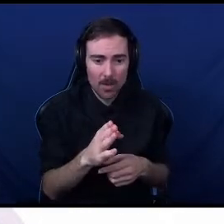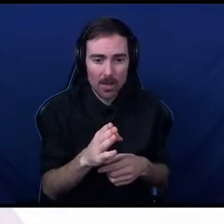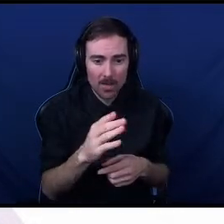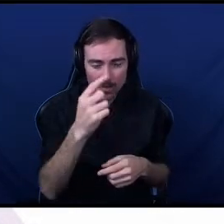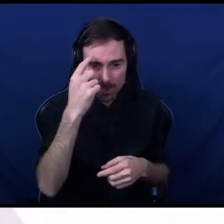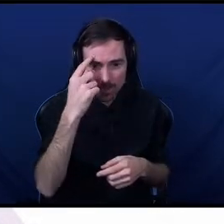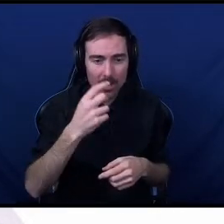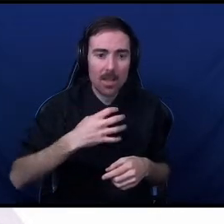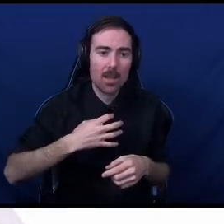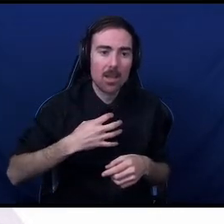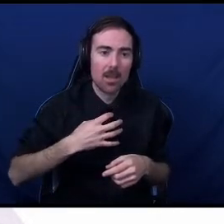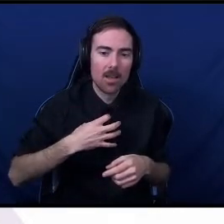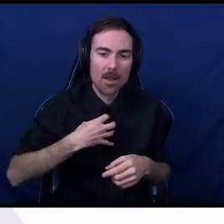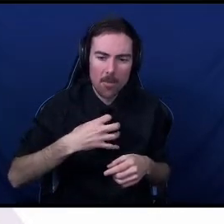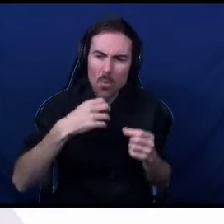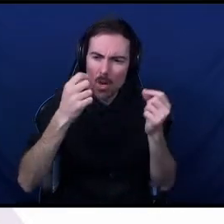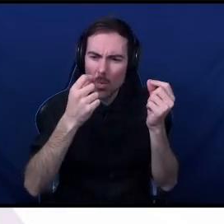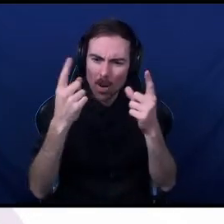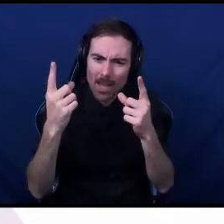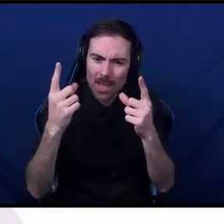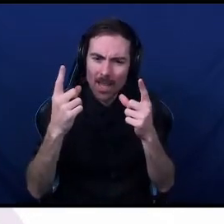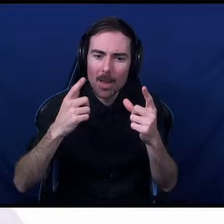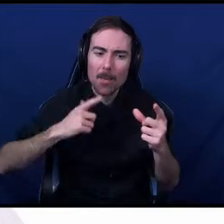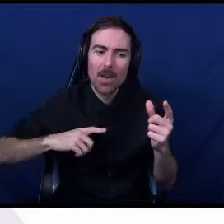a bit more aware as a result of those things. So I see